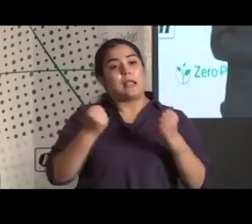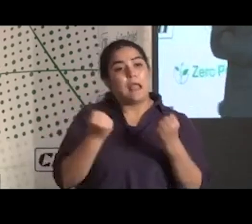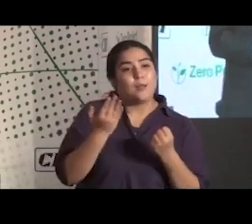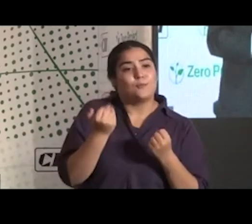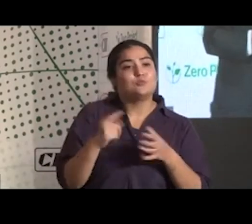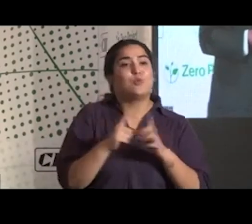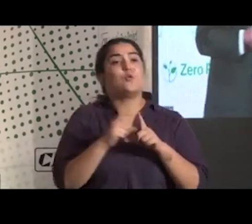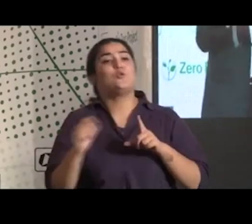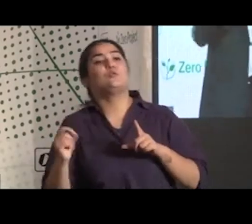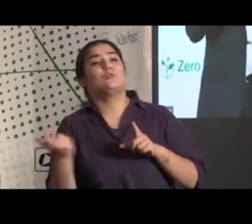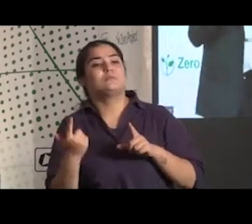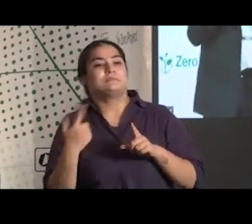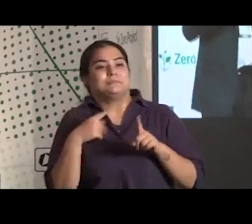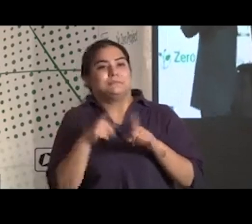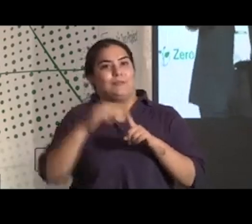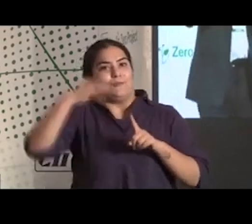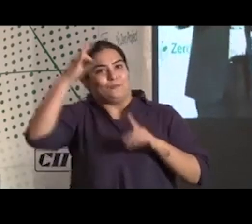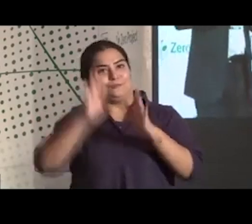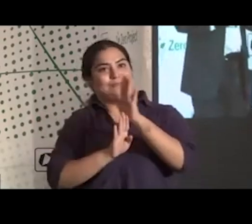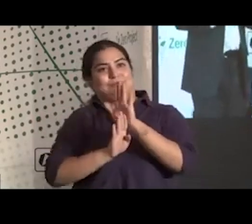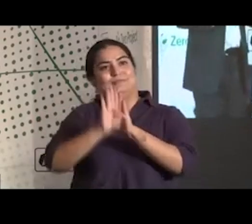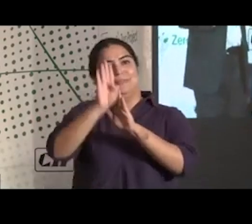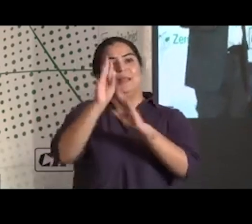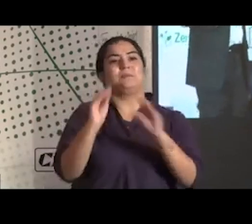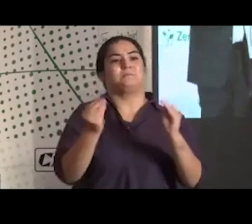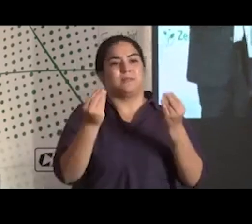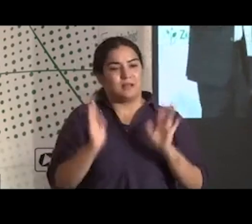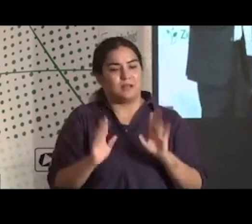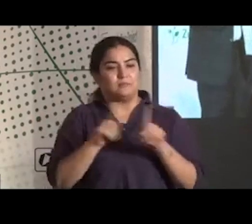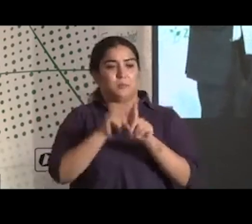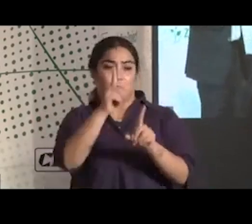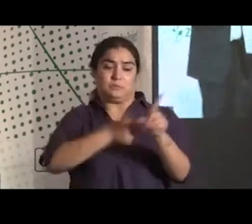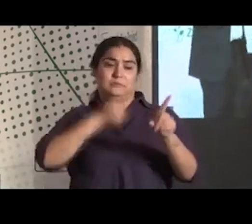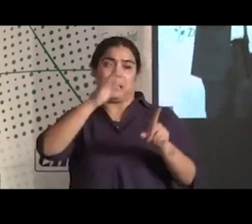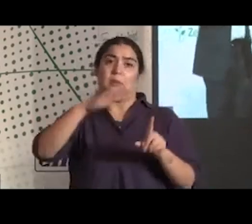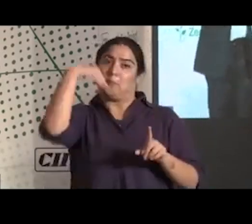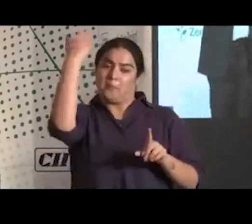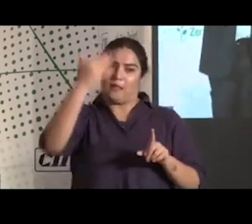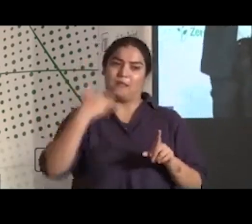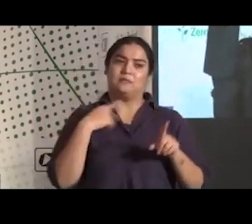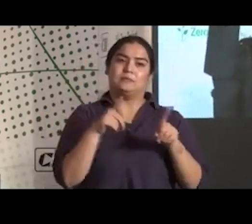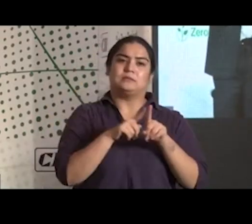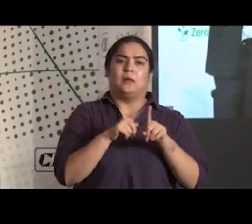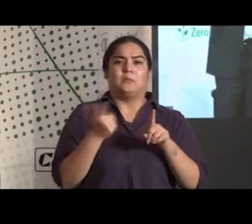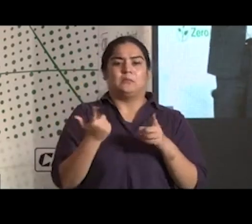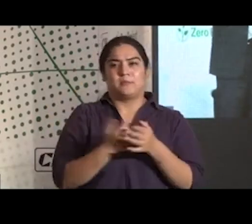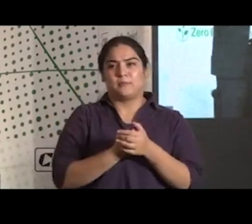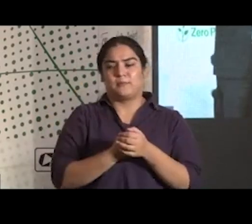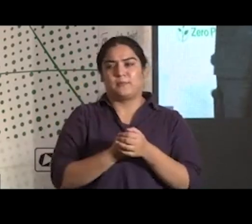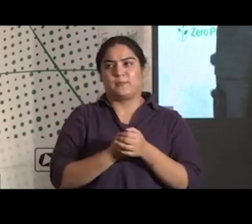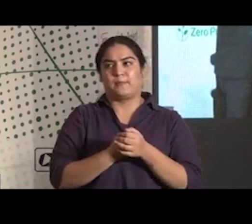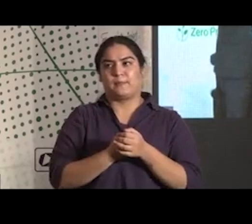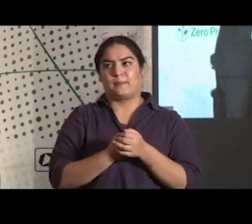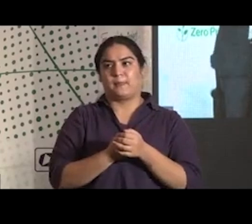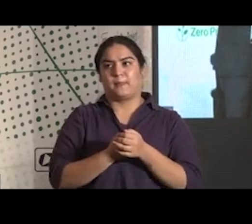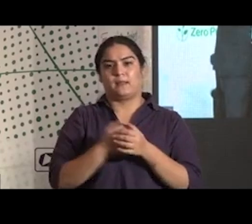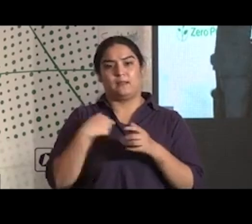not to stay, but here to come back, hopefully in the year. And you work really hard to make this not only a